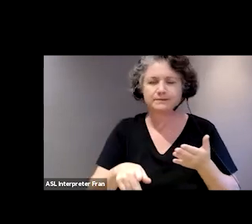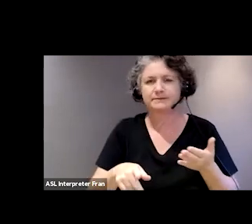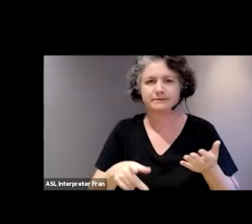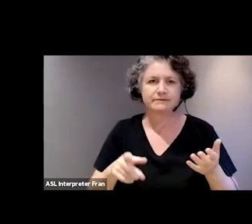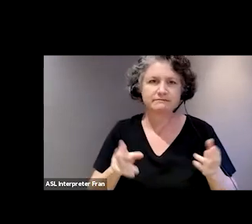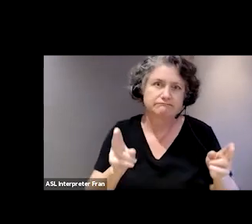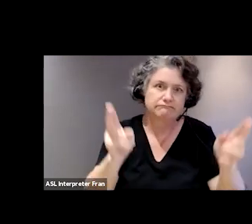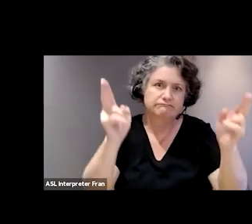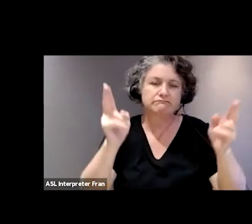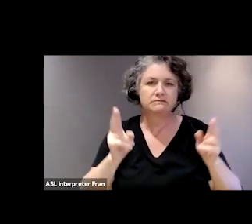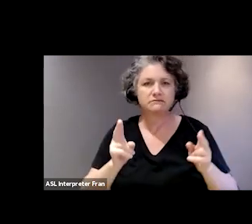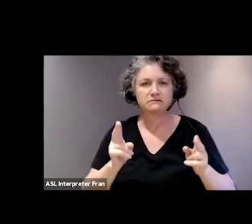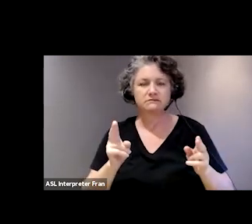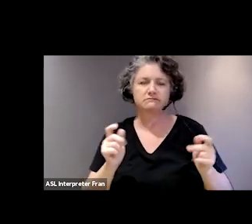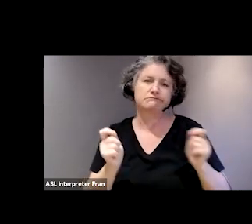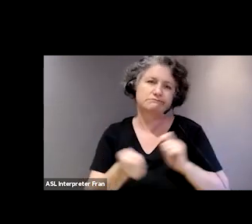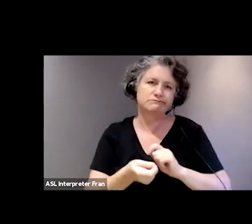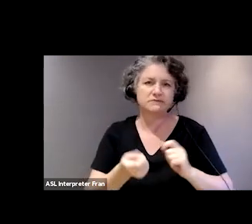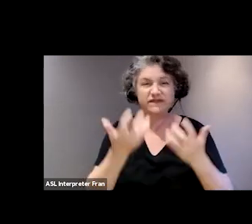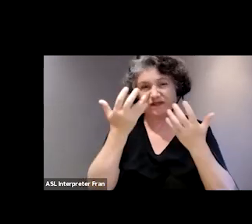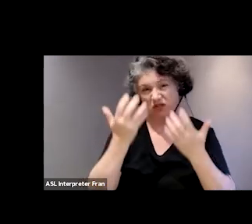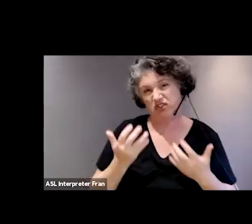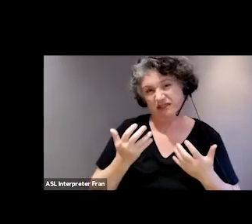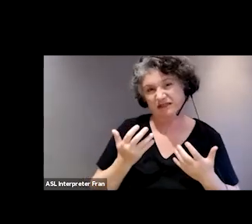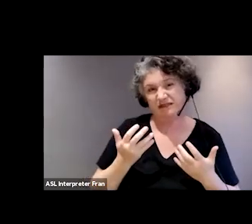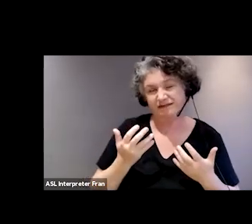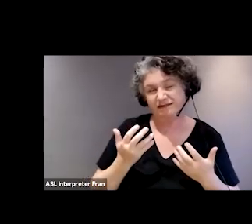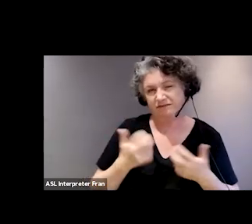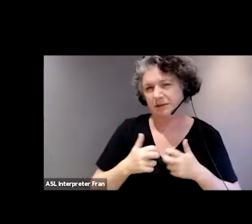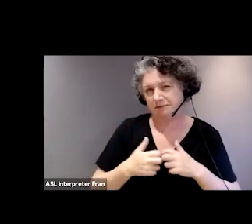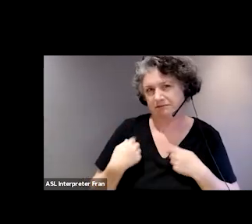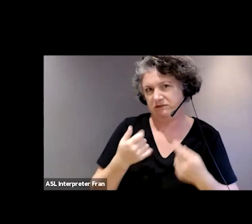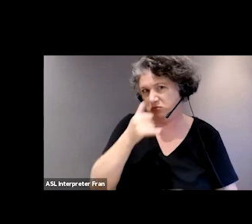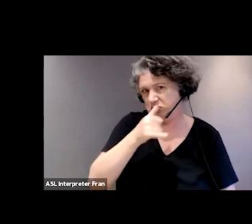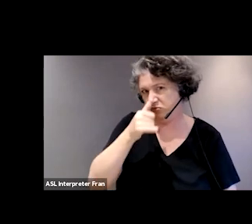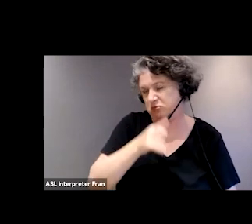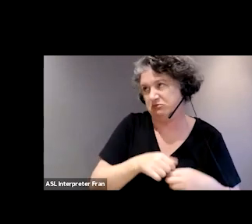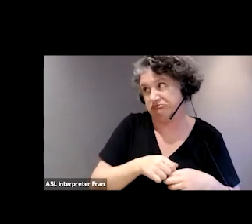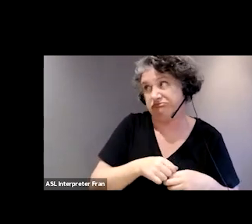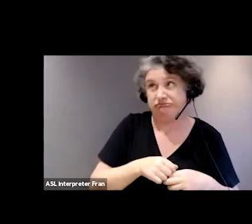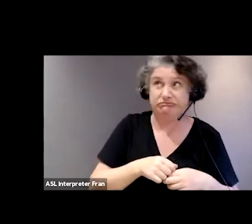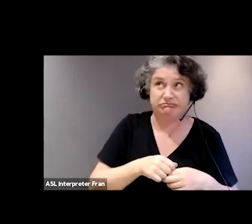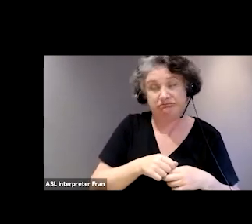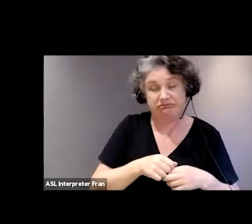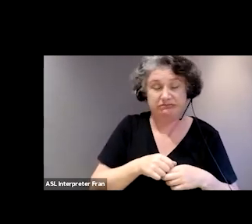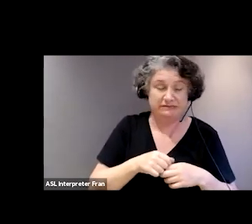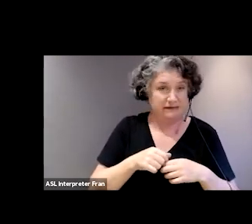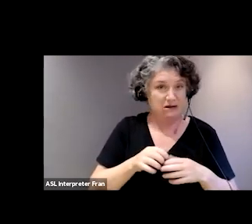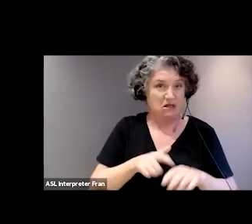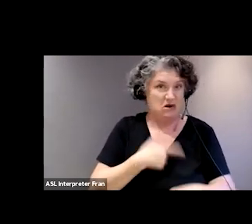you want to email public health, I will put the email in there.